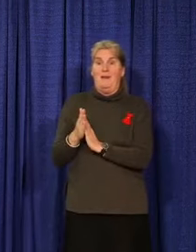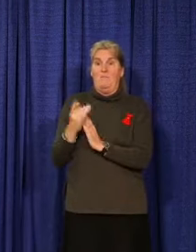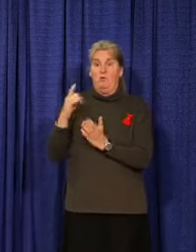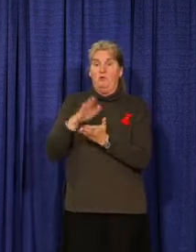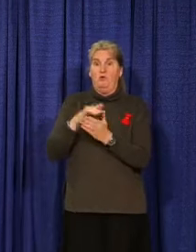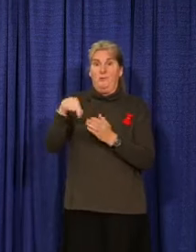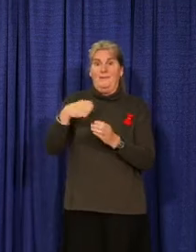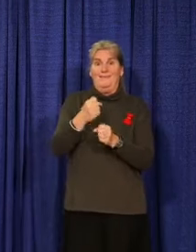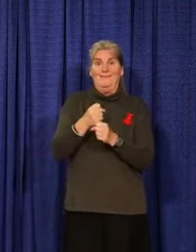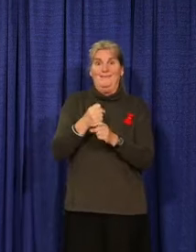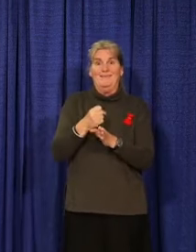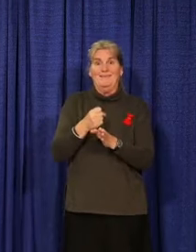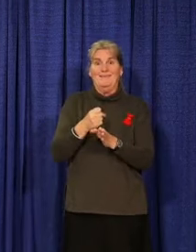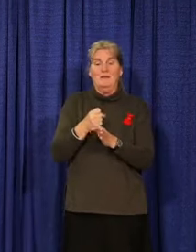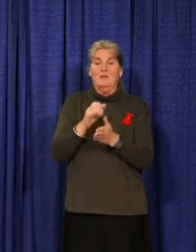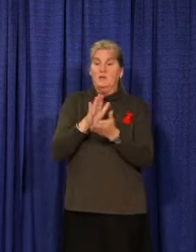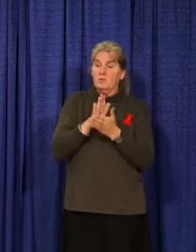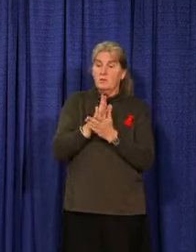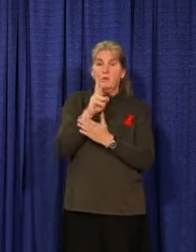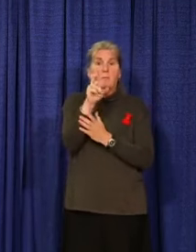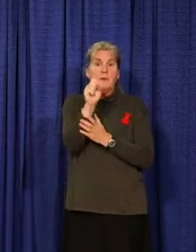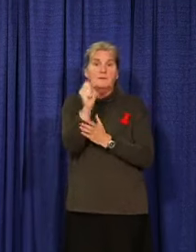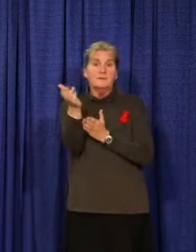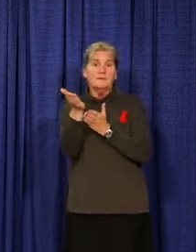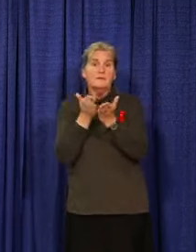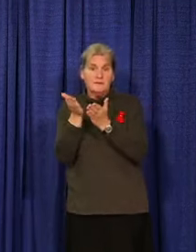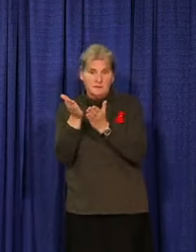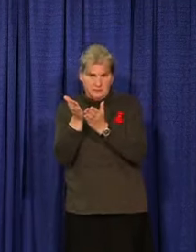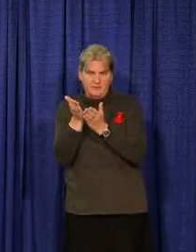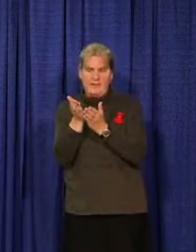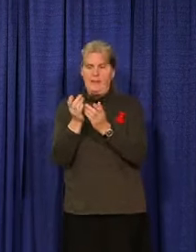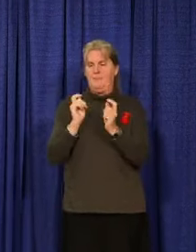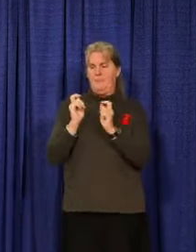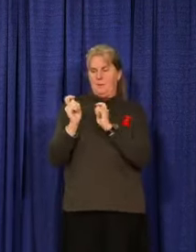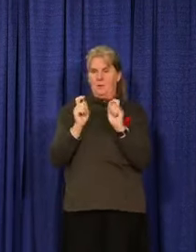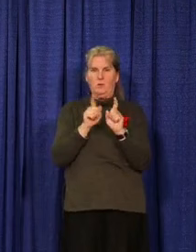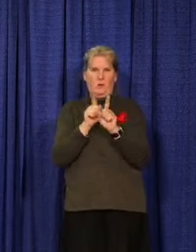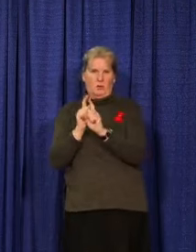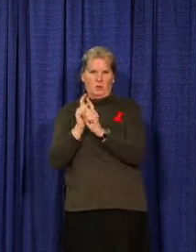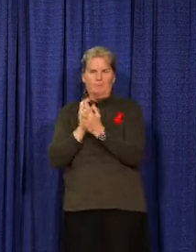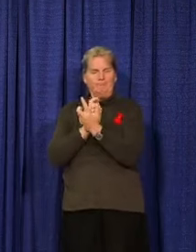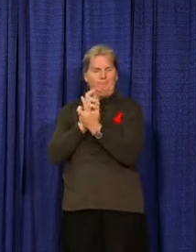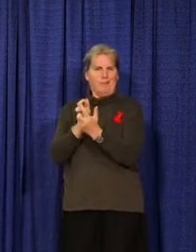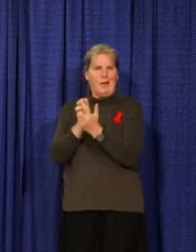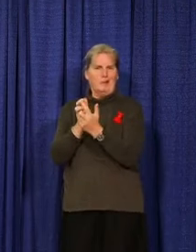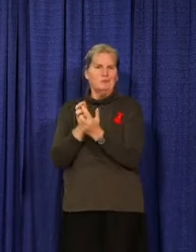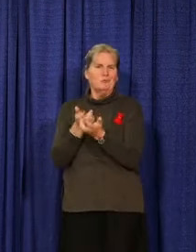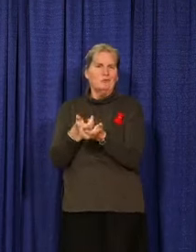2020-2021 school year, school bus services are also being adapted to meet health and